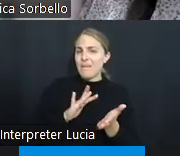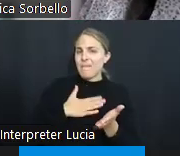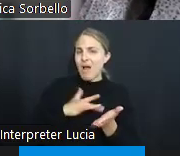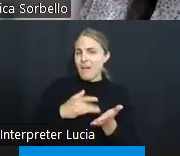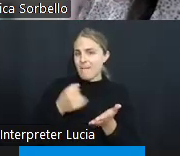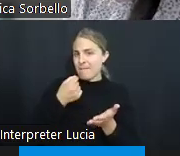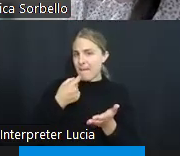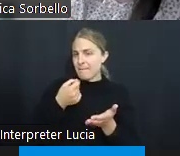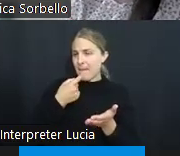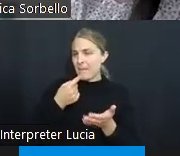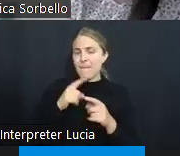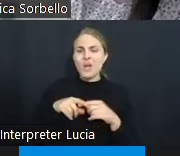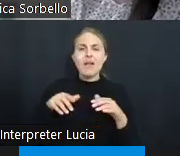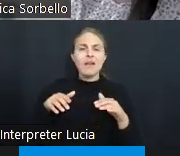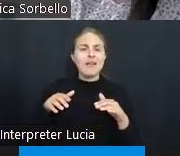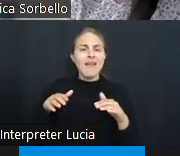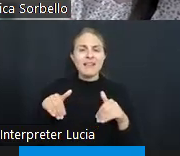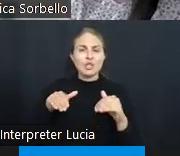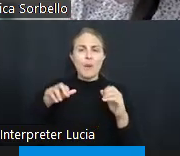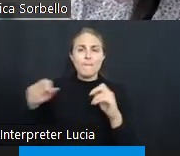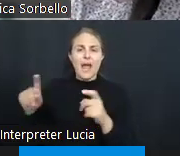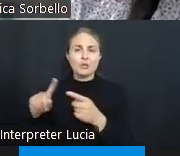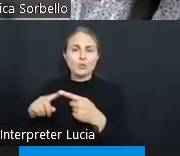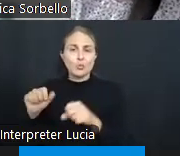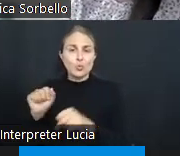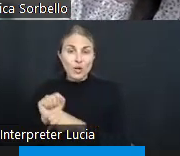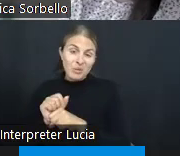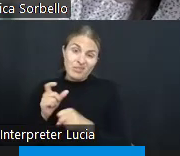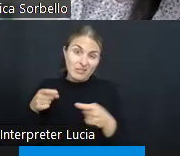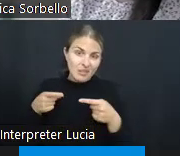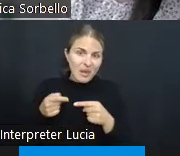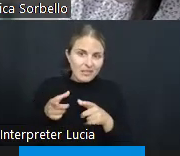decreased but has not returned to work since the pain is not